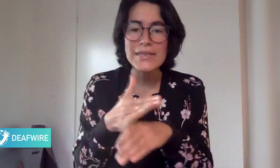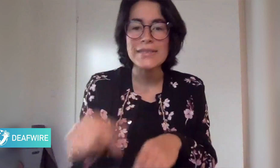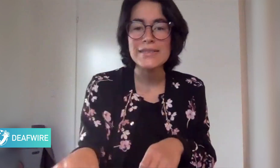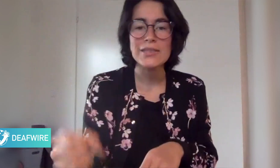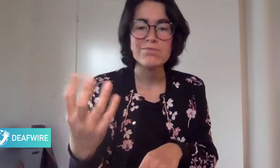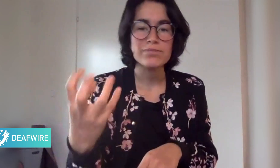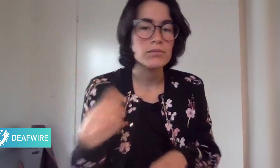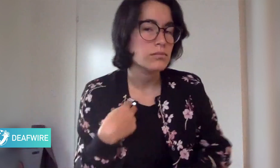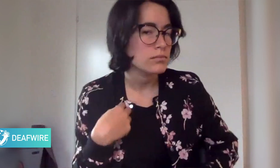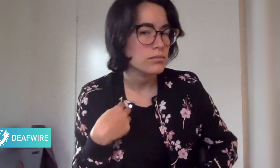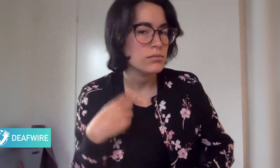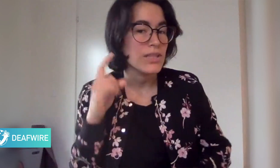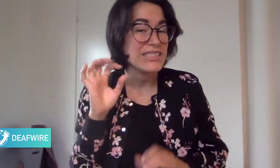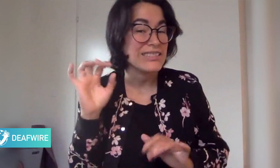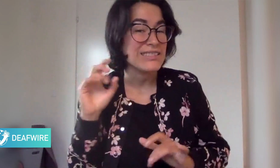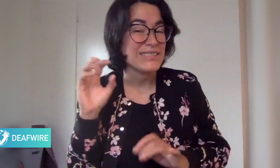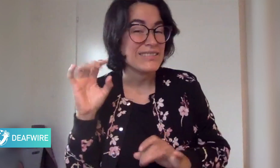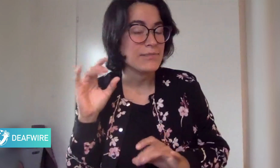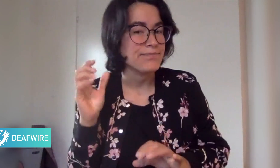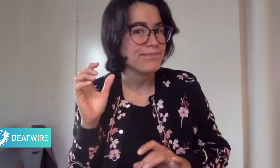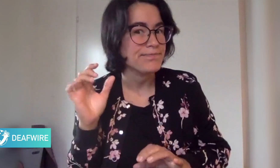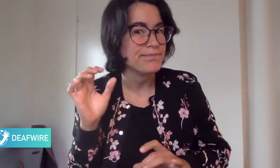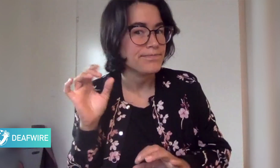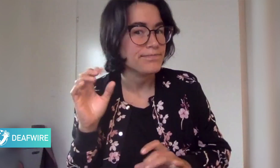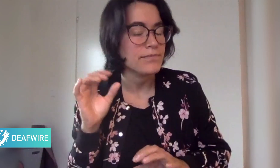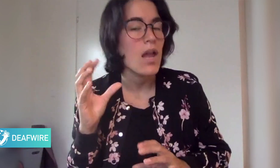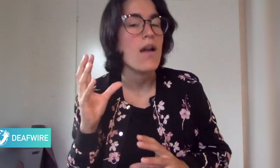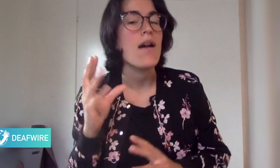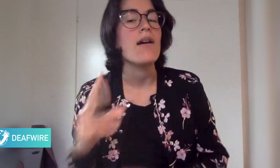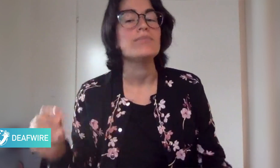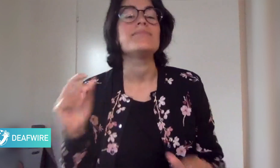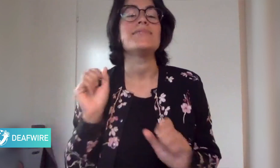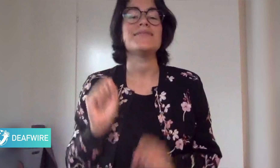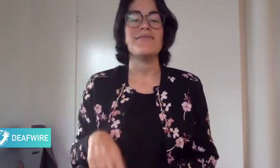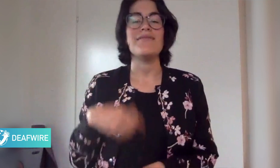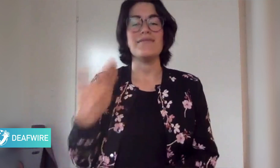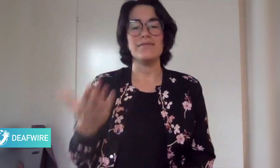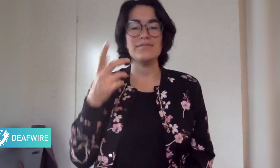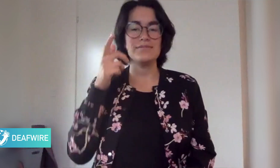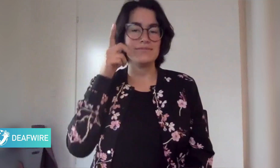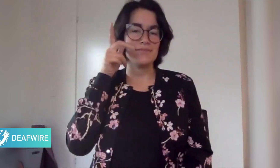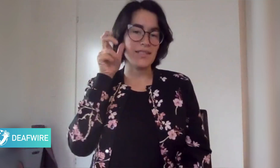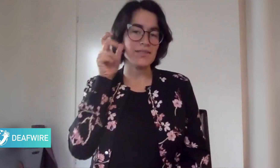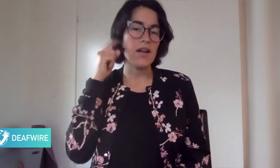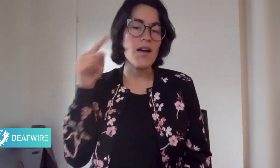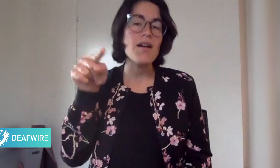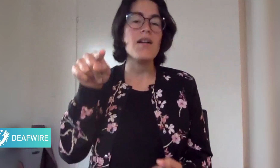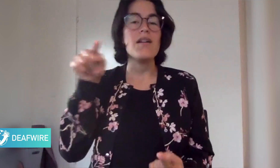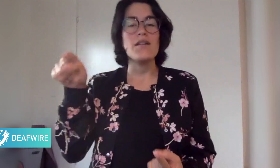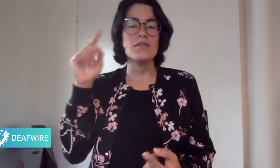Sometimes, I turn on the music to help the static go away,